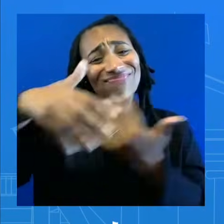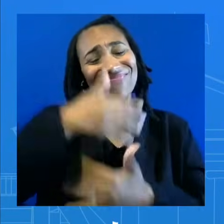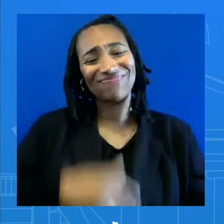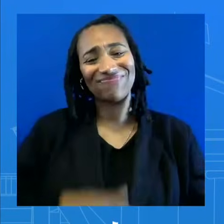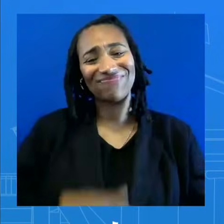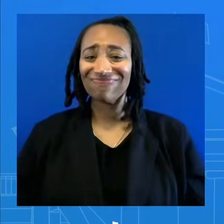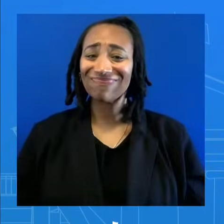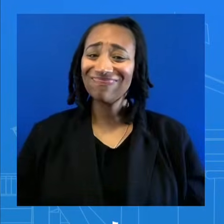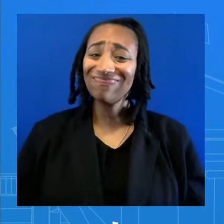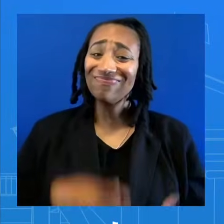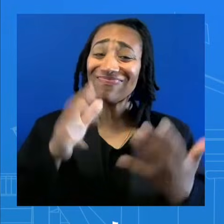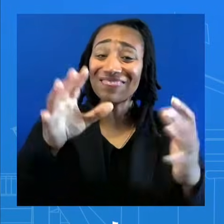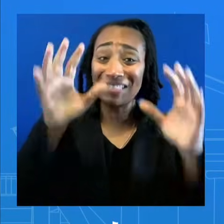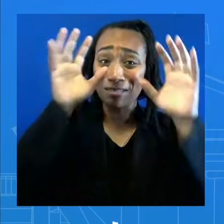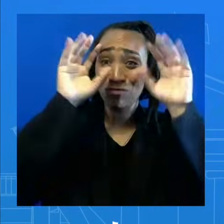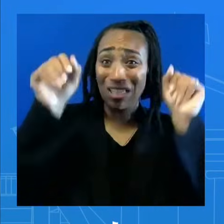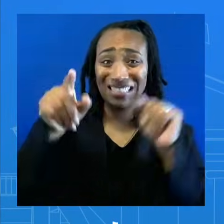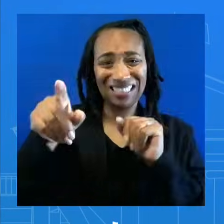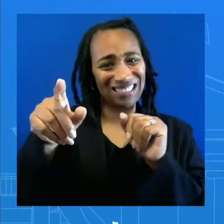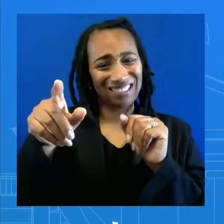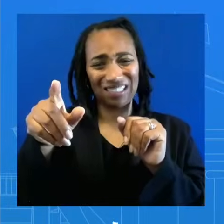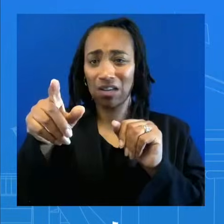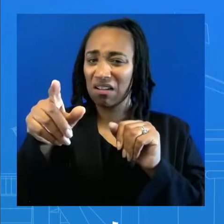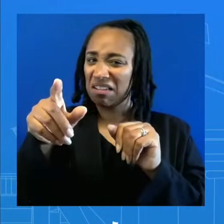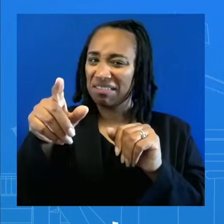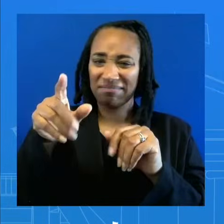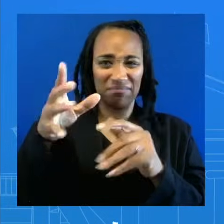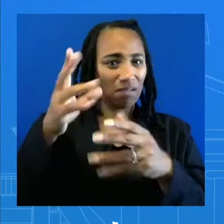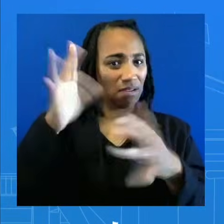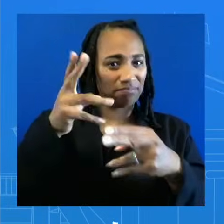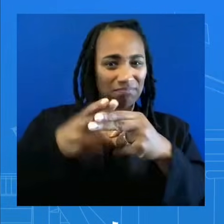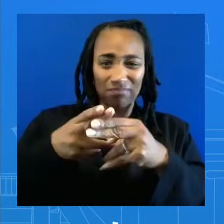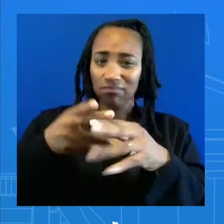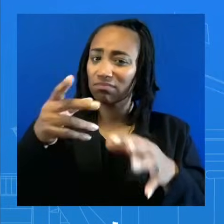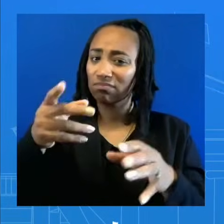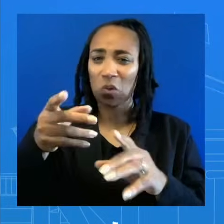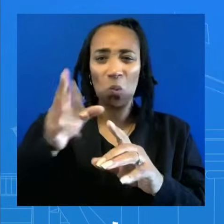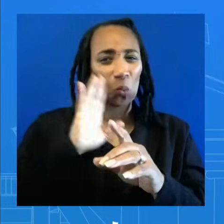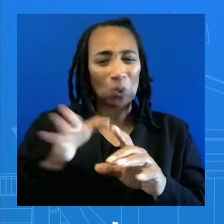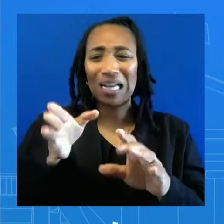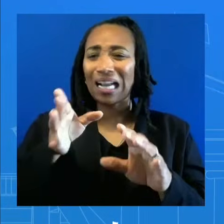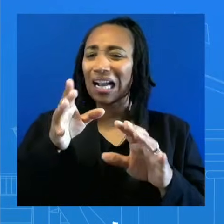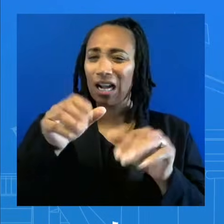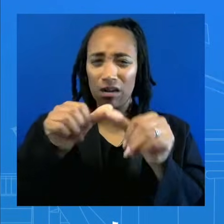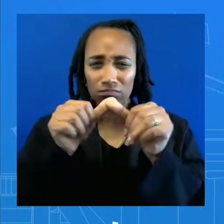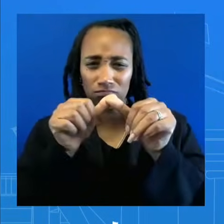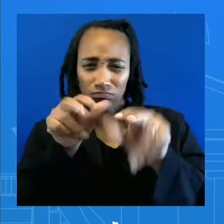He and his team will continue reviewing clemency petitions to advance equal justice under the law,